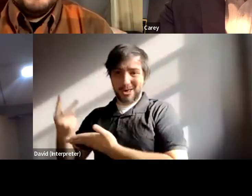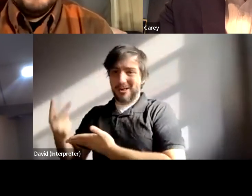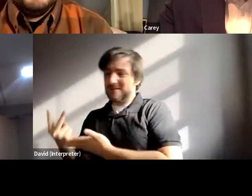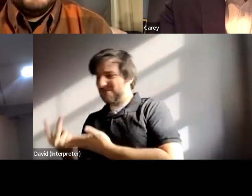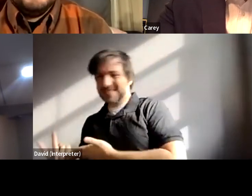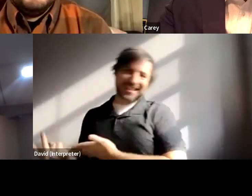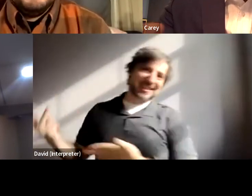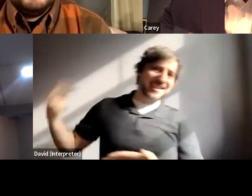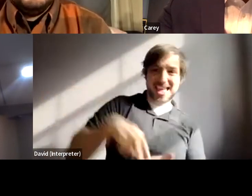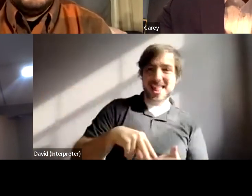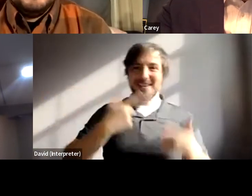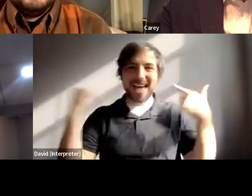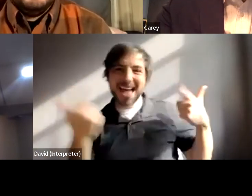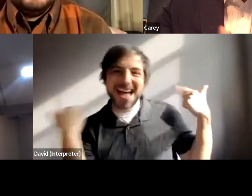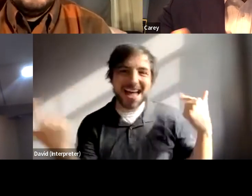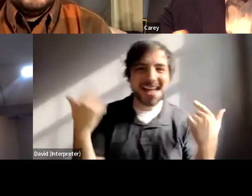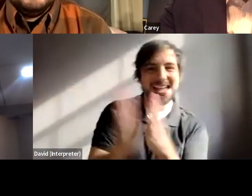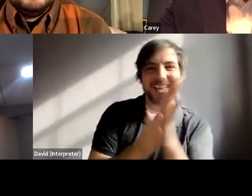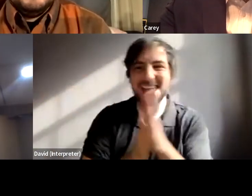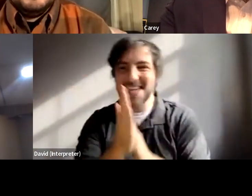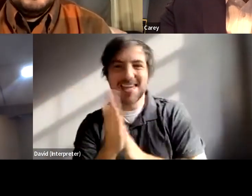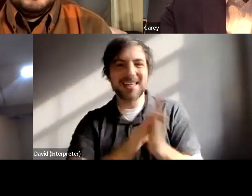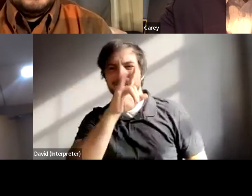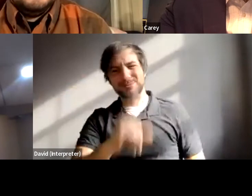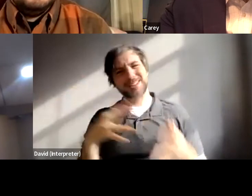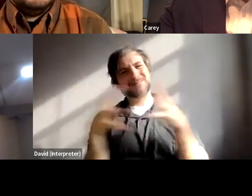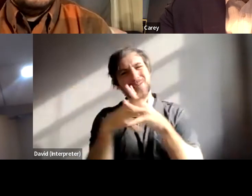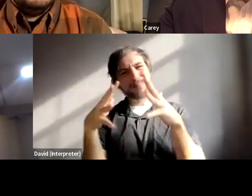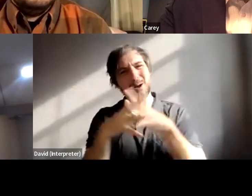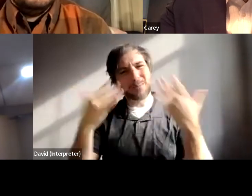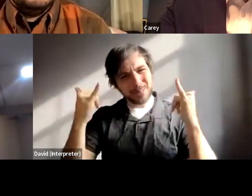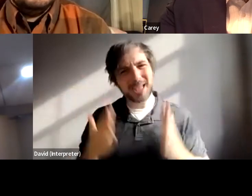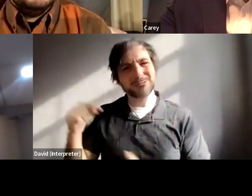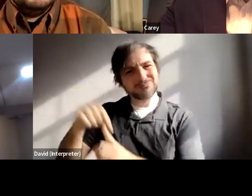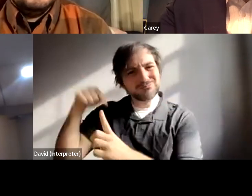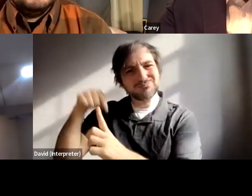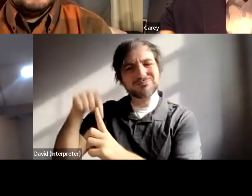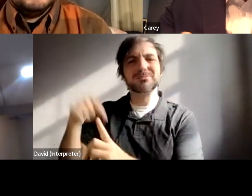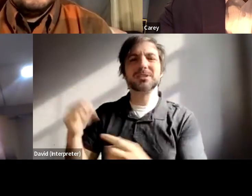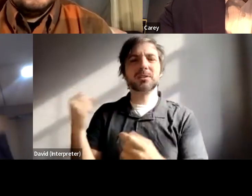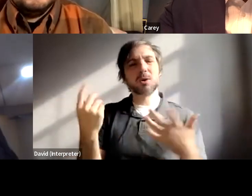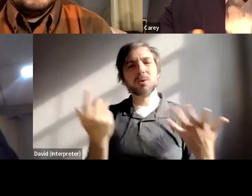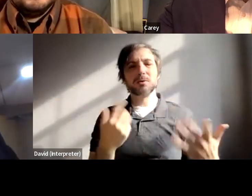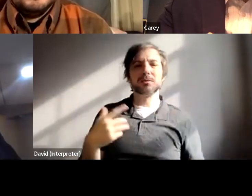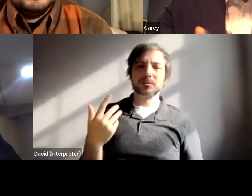football player. The year before I got there, speaking to those videos you talk about, the coach before I got